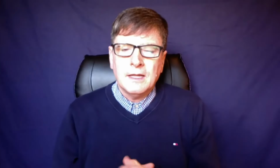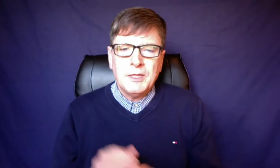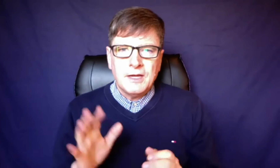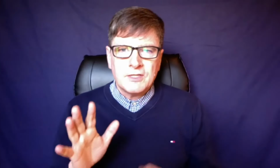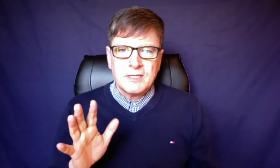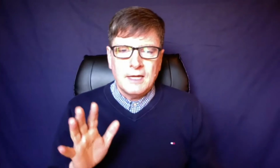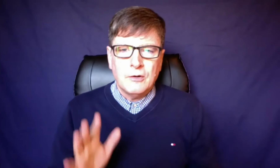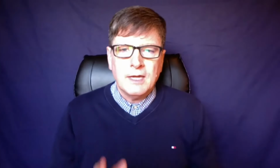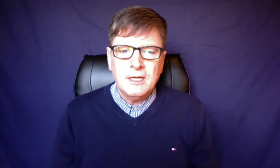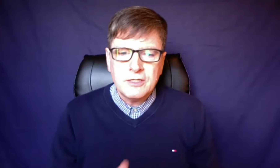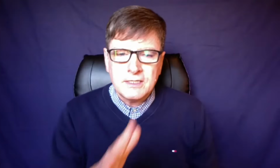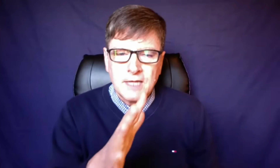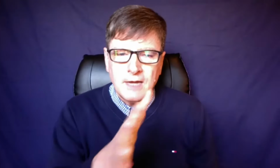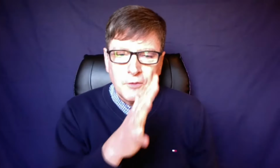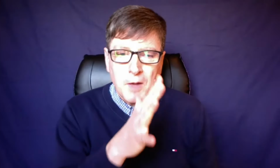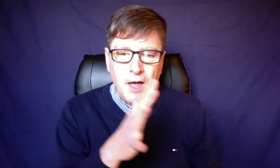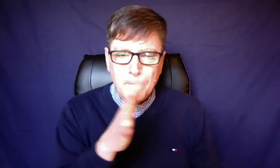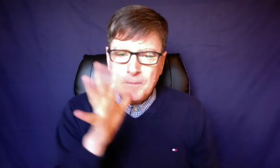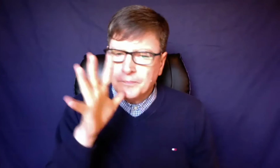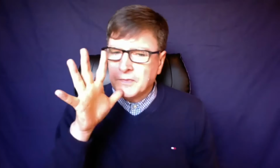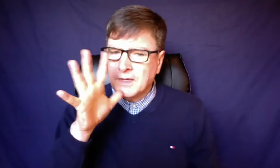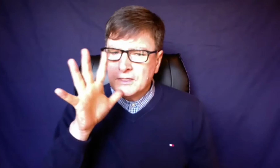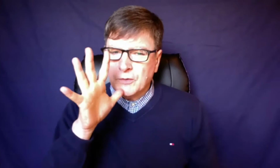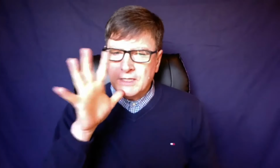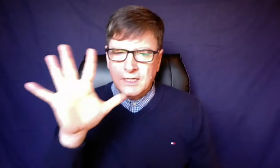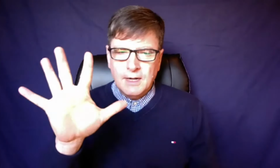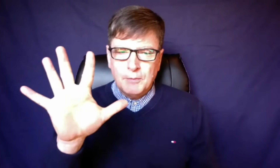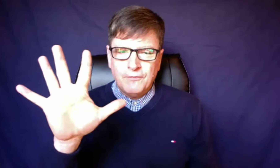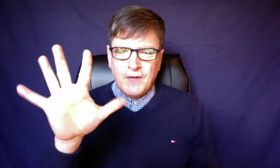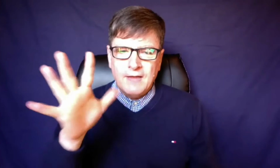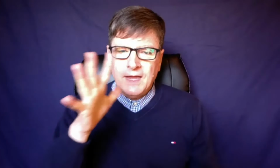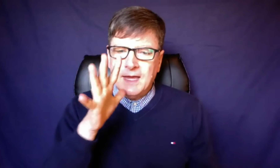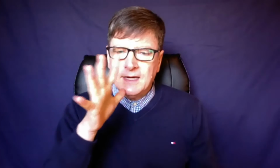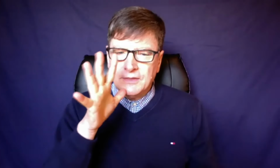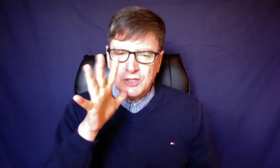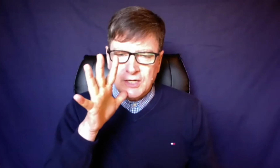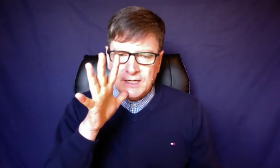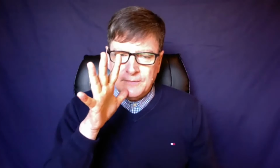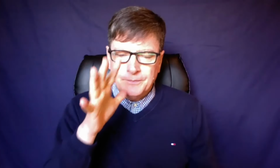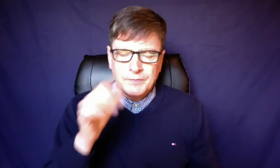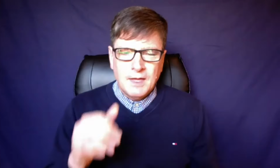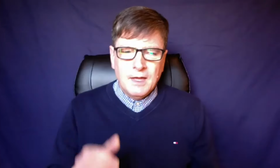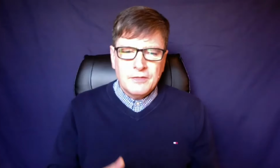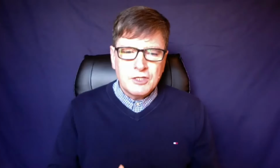imitate fine figure movements. So that the child's signs -- let me